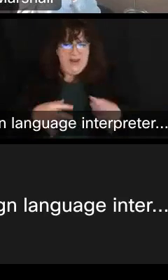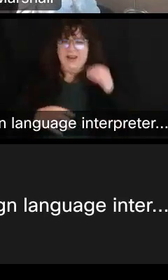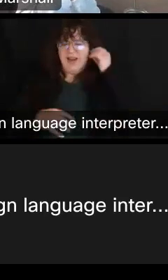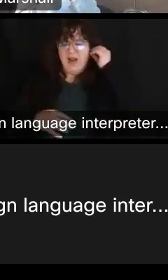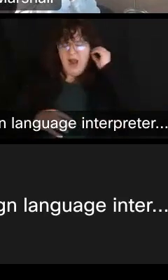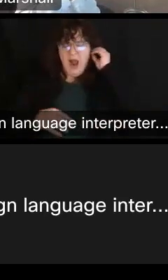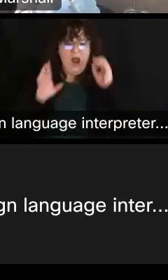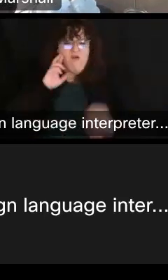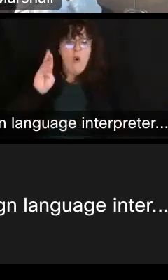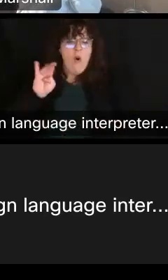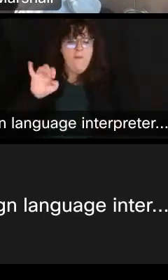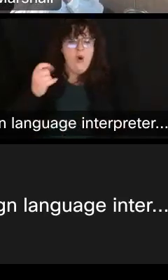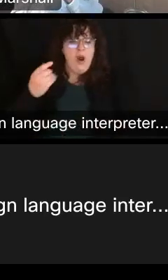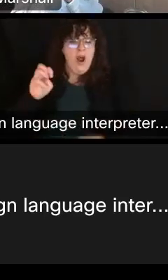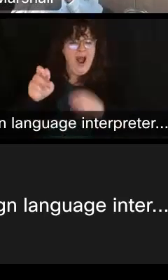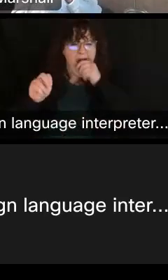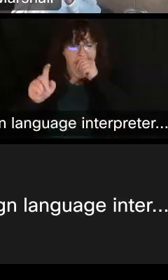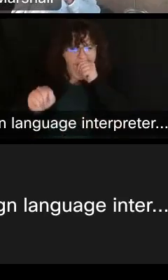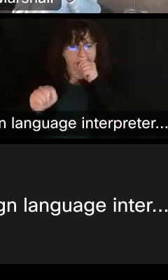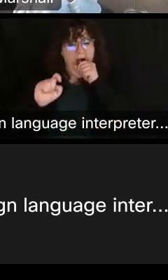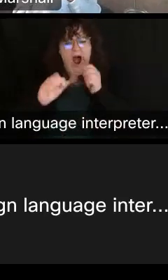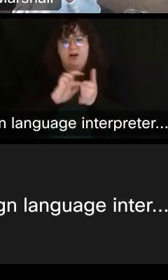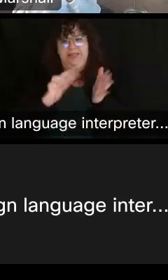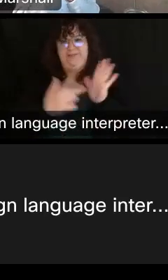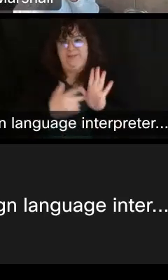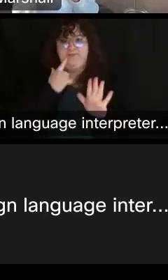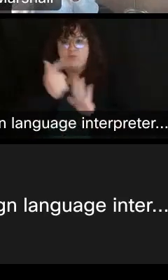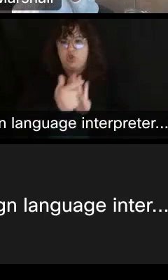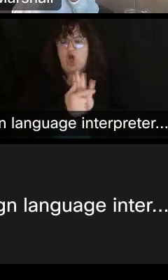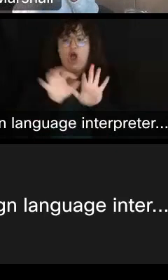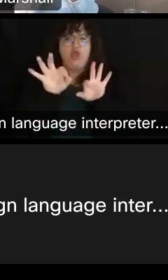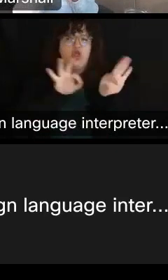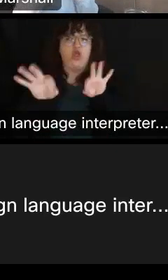it's defined statute. I won't read that to you, but you'll probably see in there assess. Well,